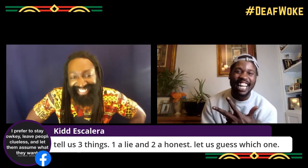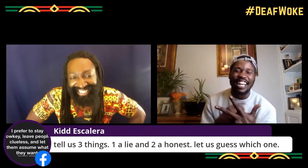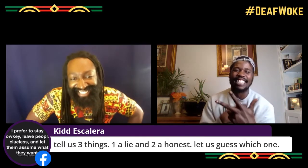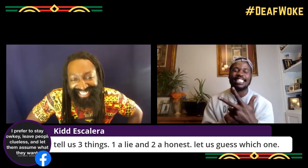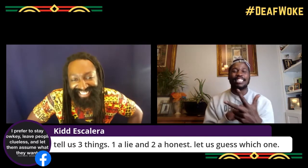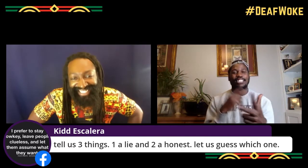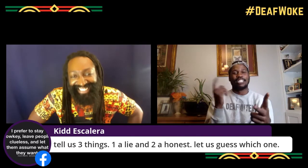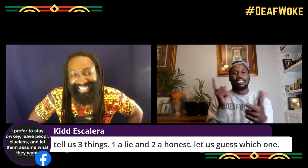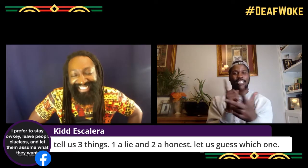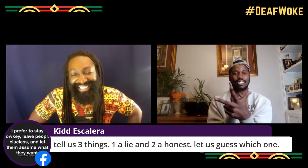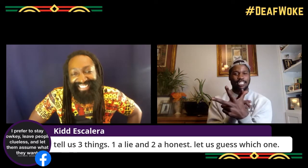You have to, okay.